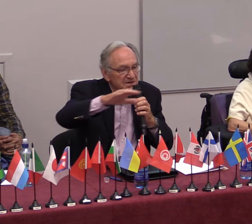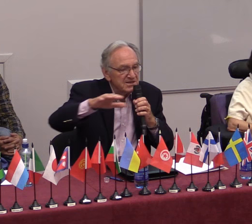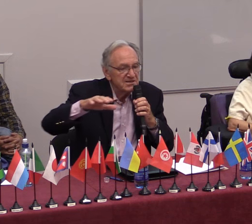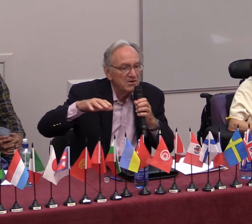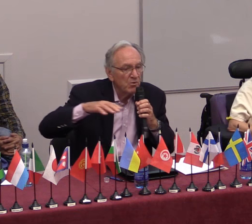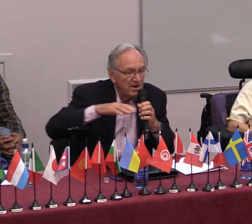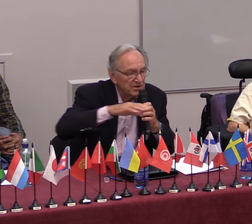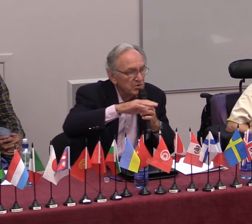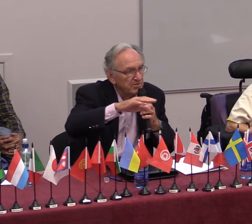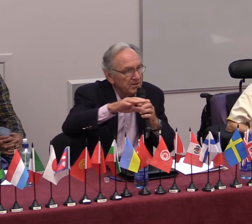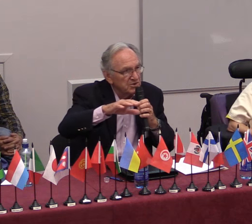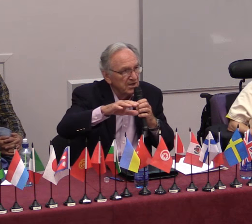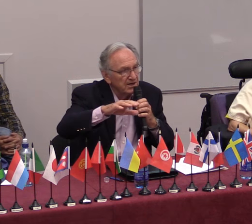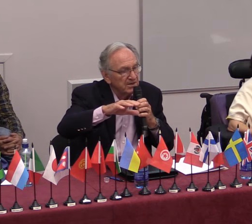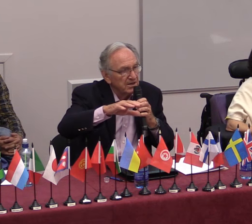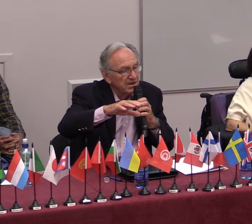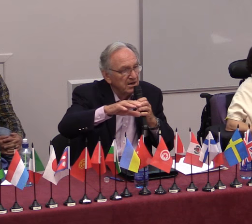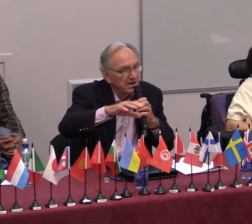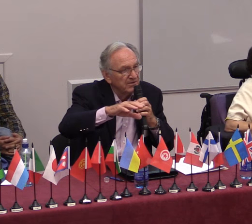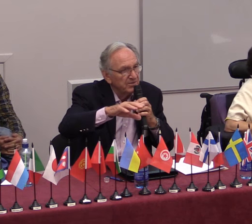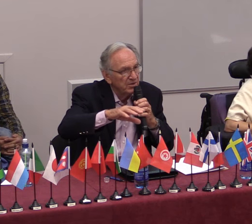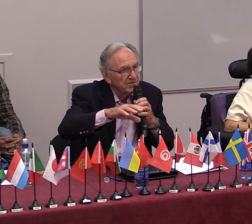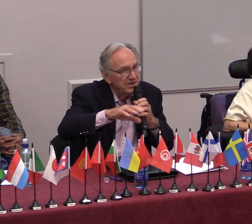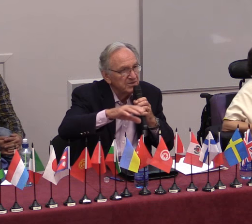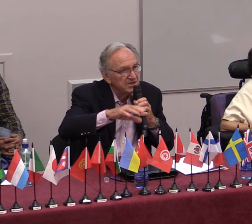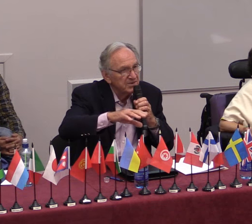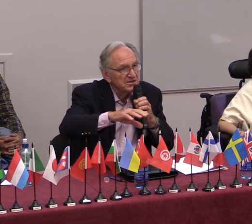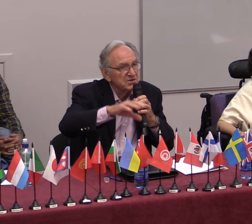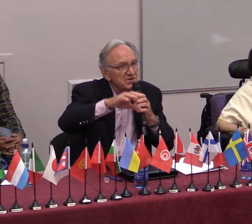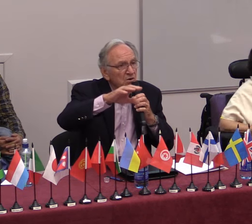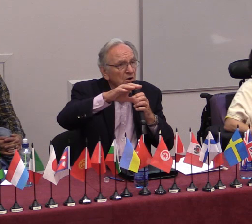businesses that want to do a better job of employing people with disabilities, because